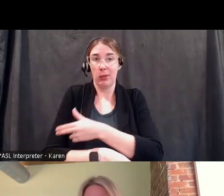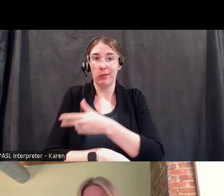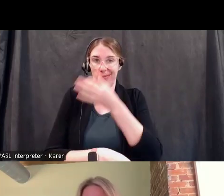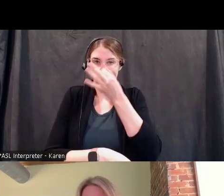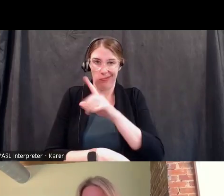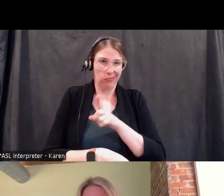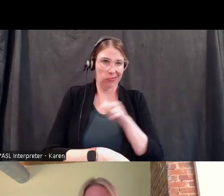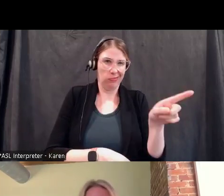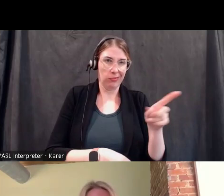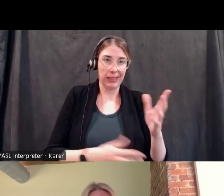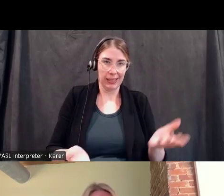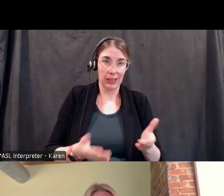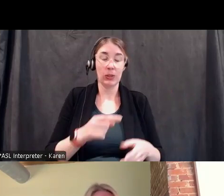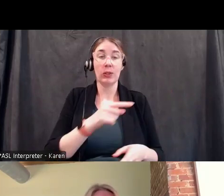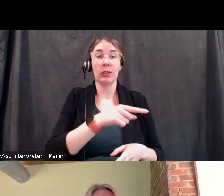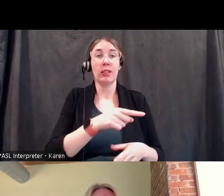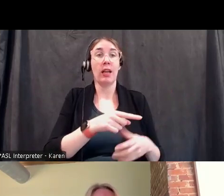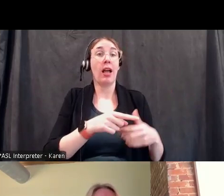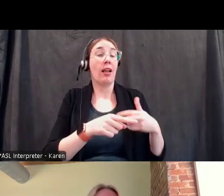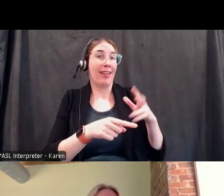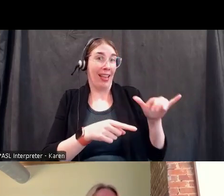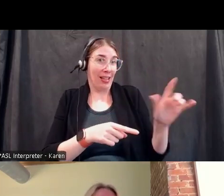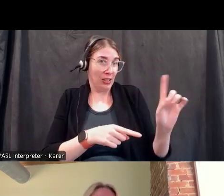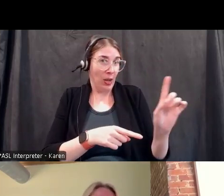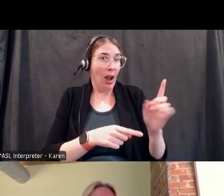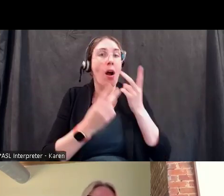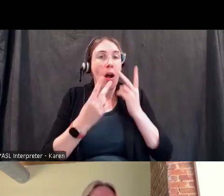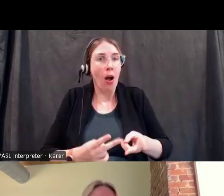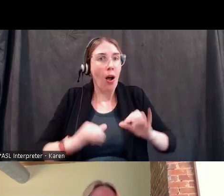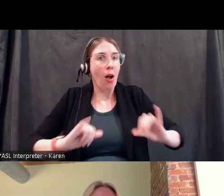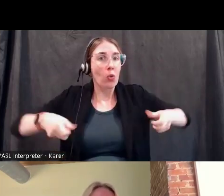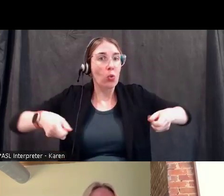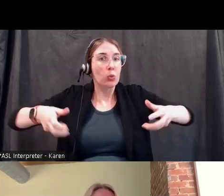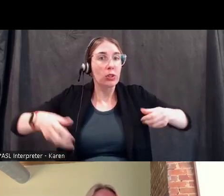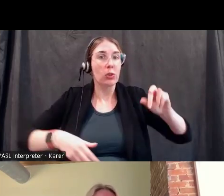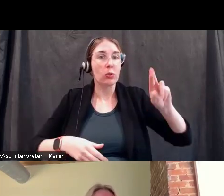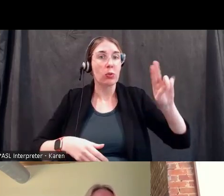with working with wheelchair rugby. So they offer 10 different sports from fencing